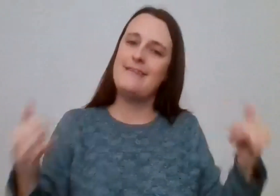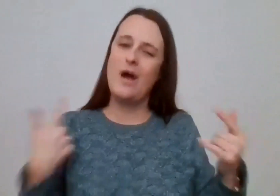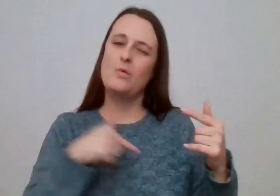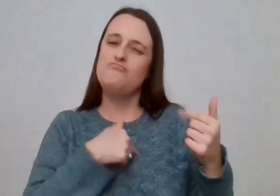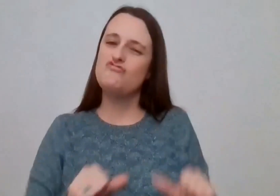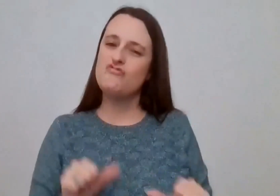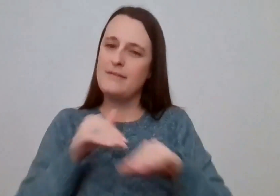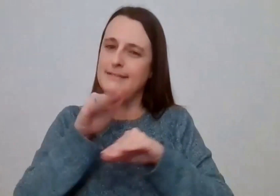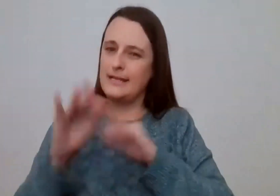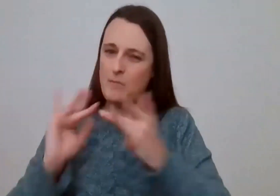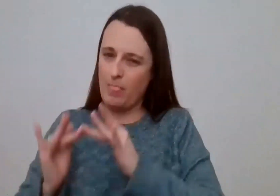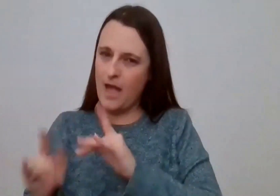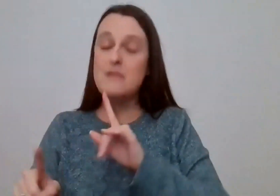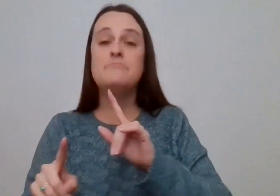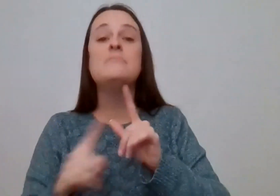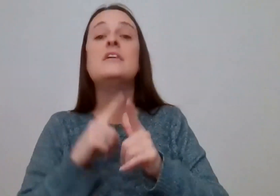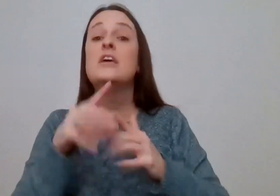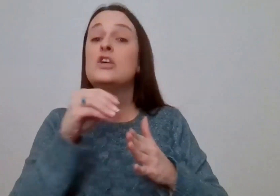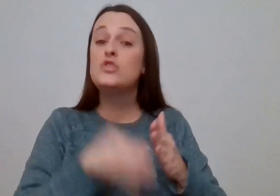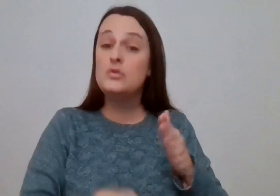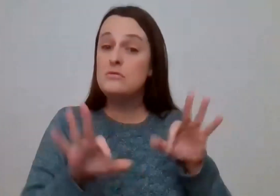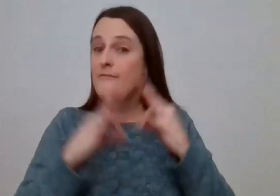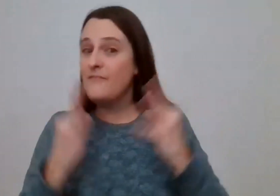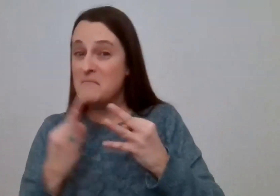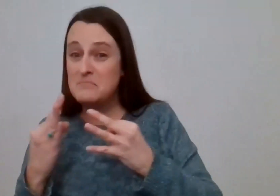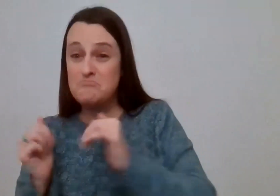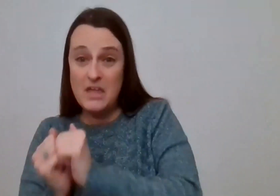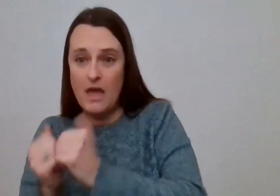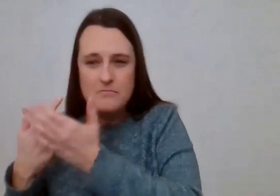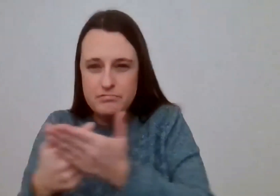students and families can then make essentially the final decisions about which courses the